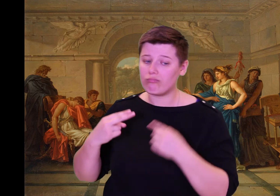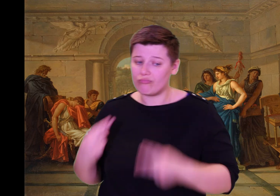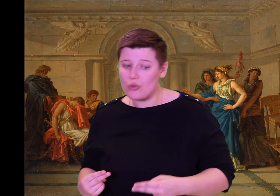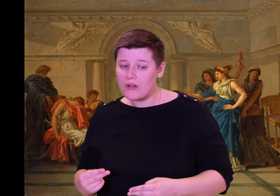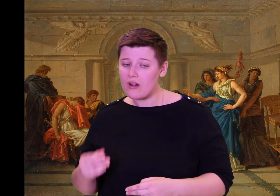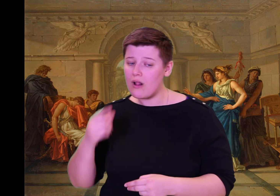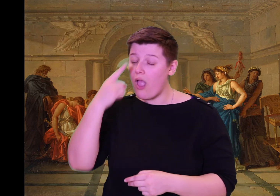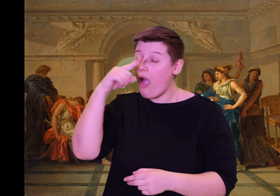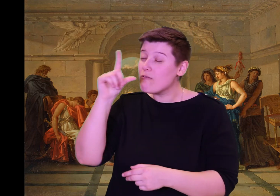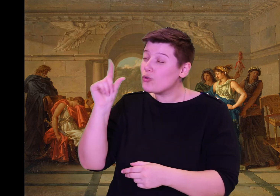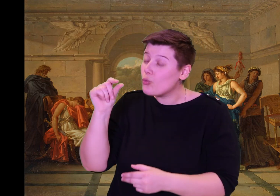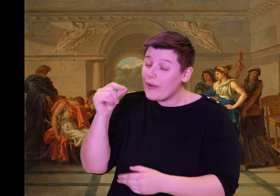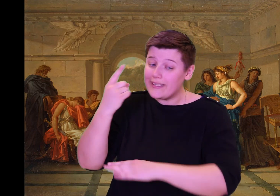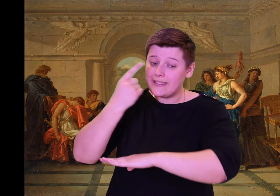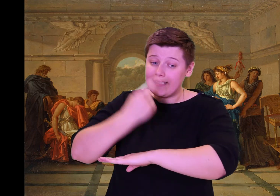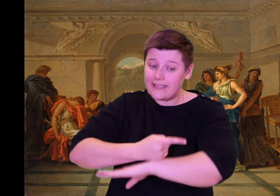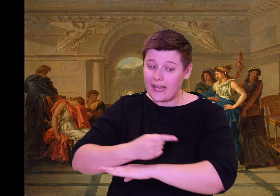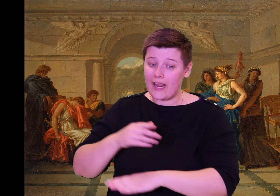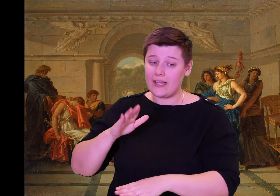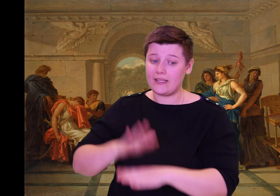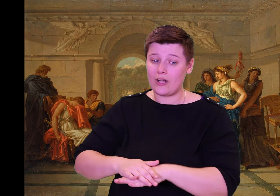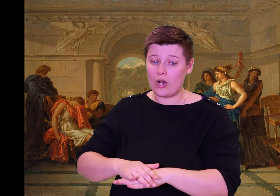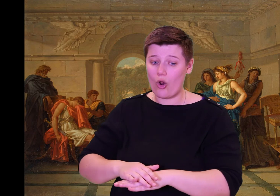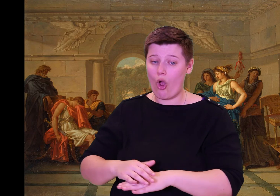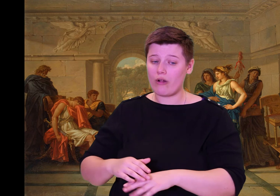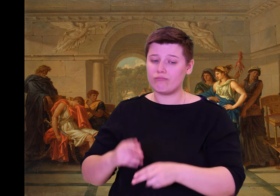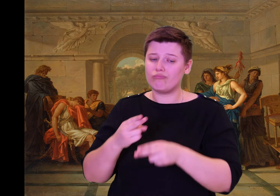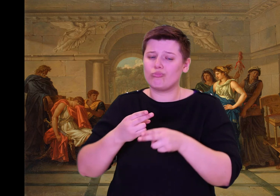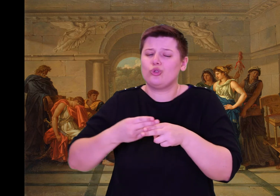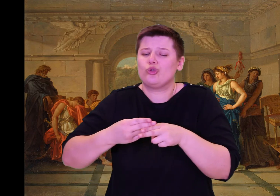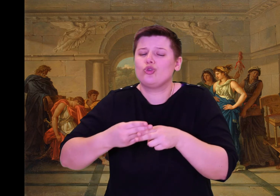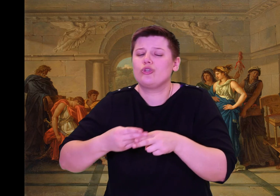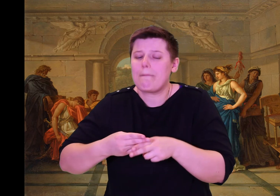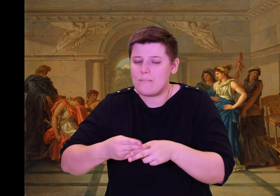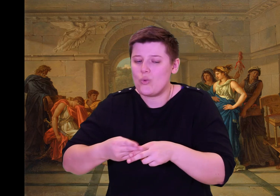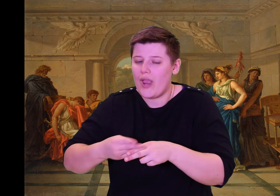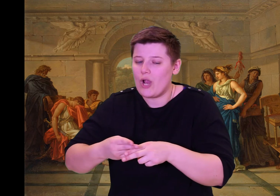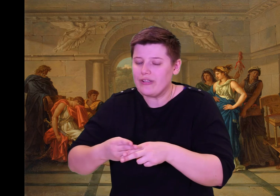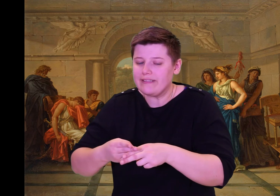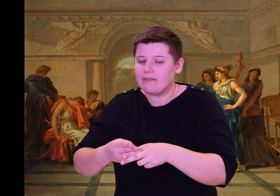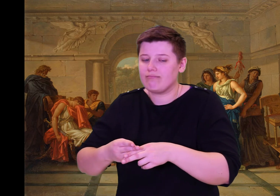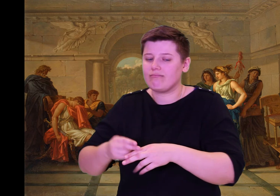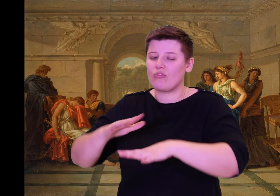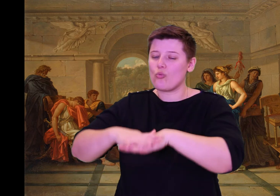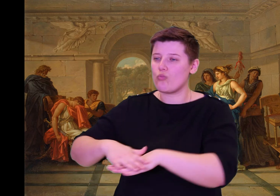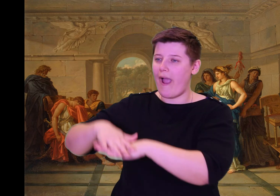he seized the wand he uses to enchantment eyes to sleep or wake as he desires, and flew.